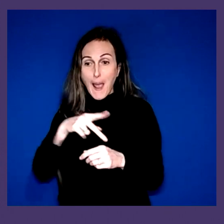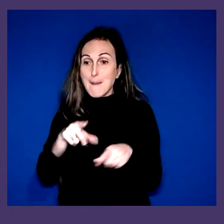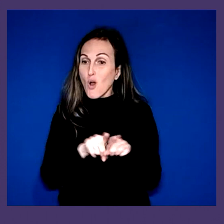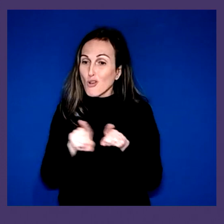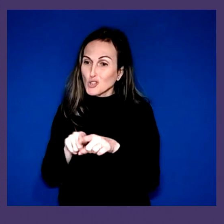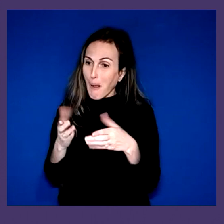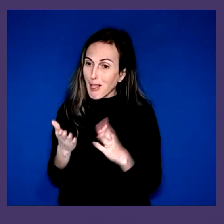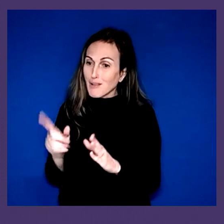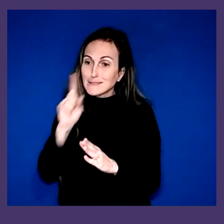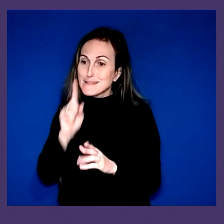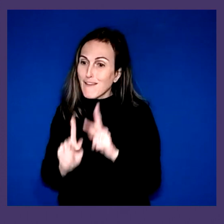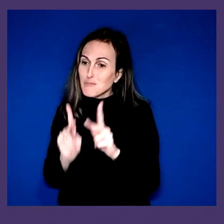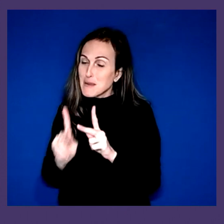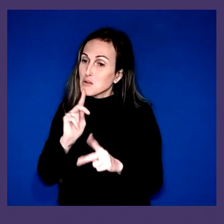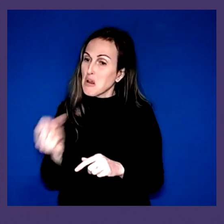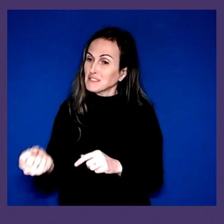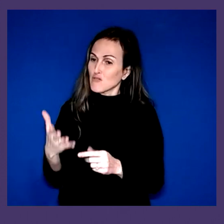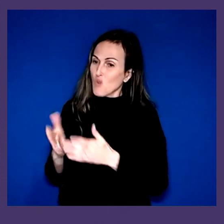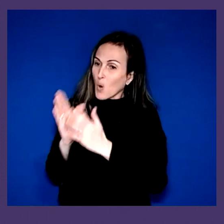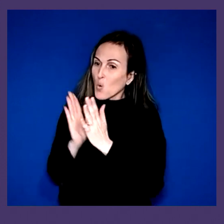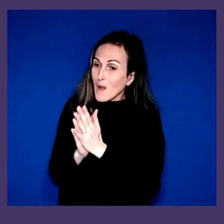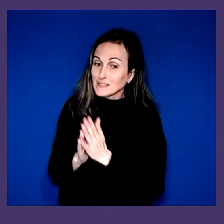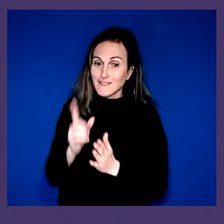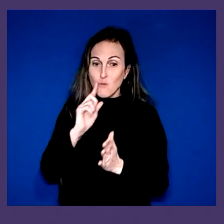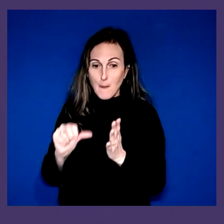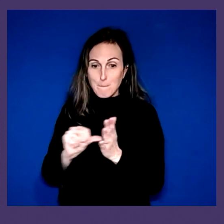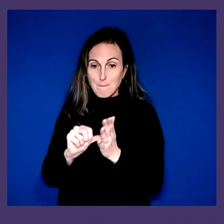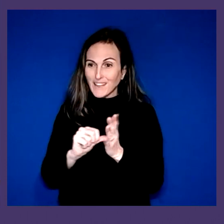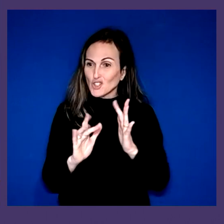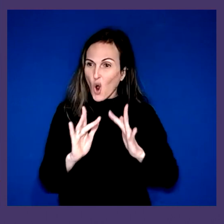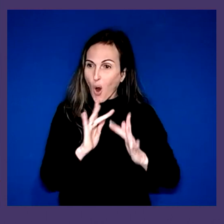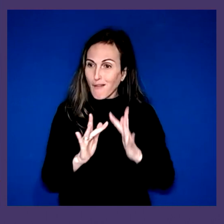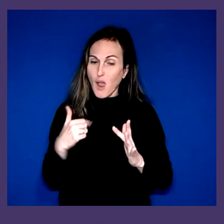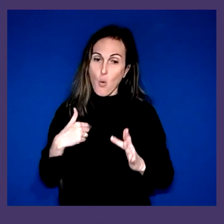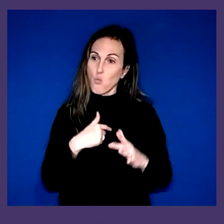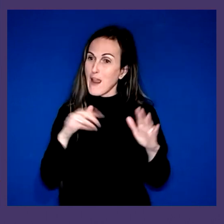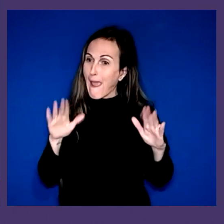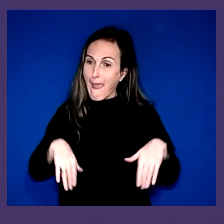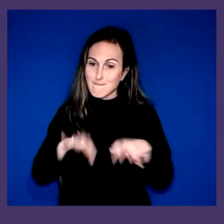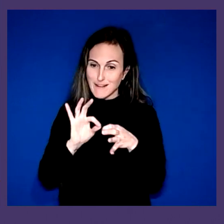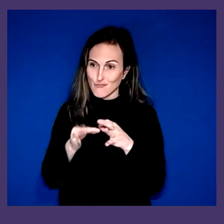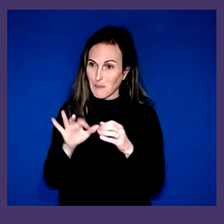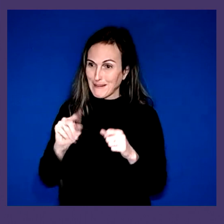They very much put the user in control. Let me show you our first integration with